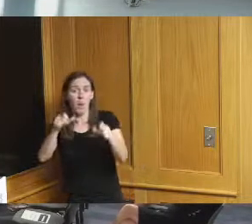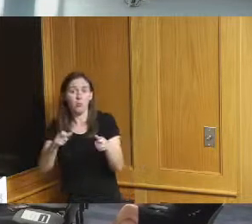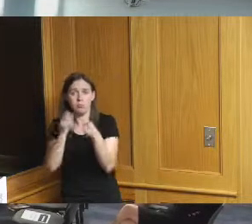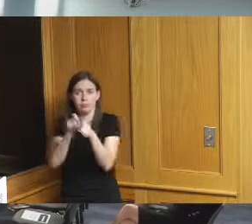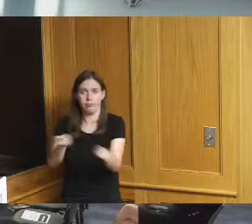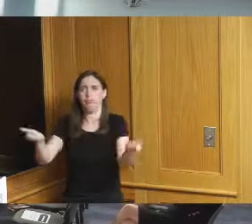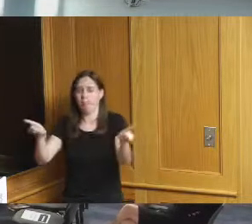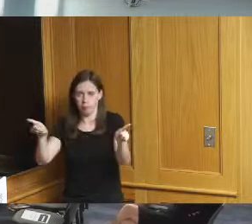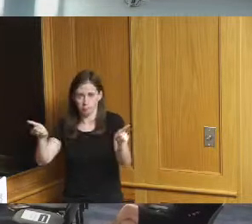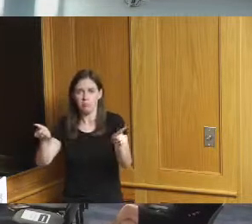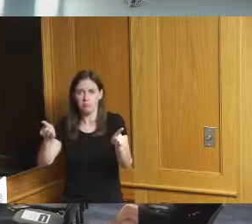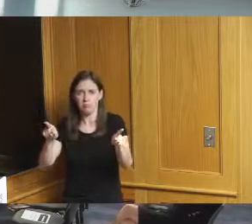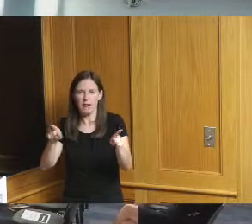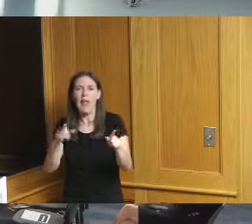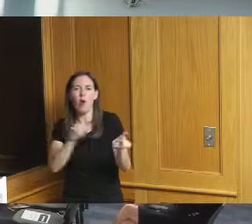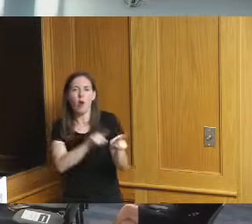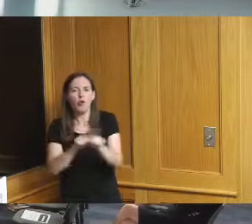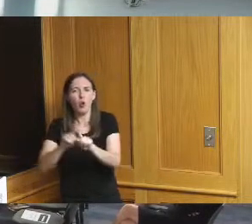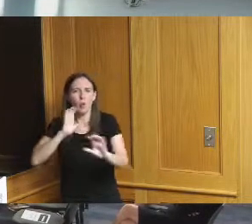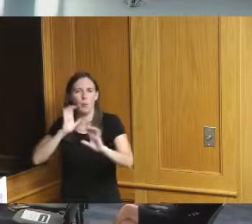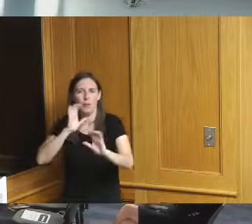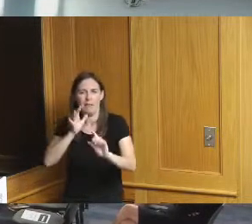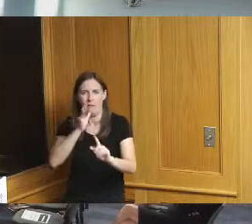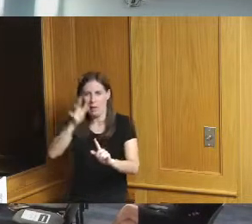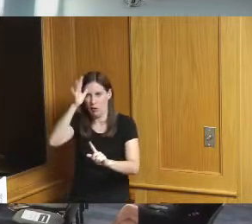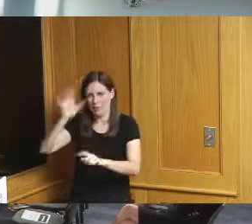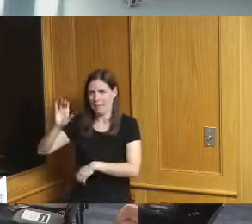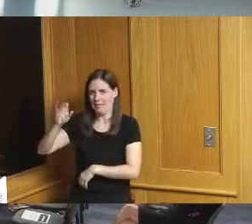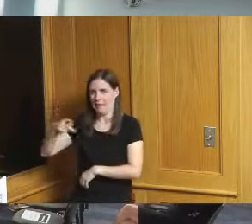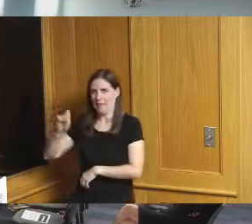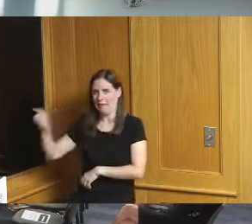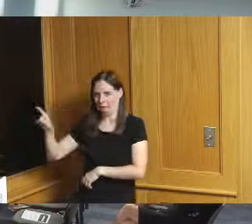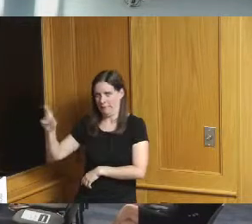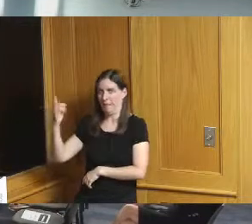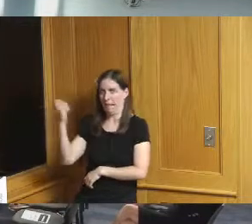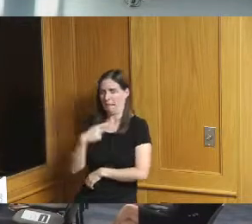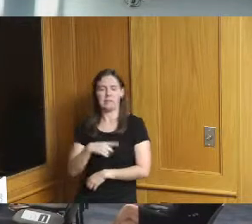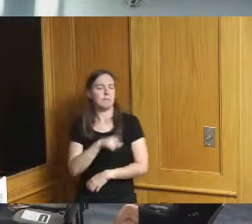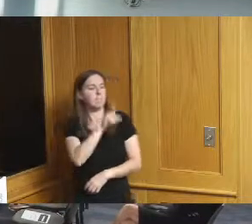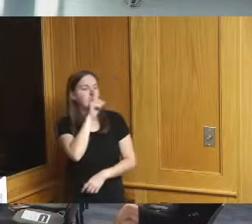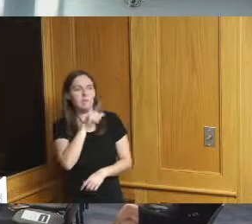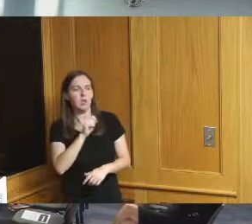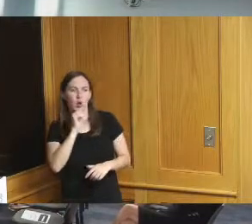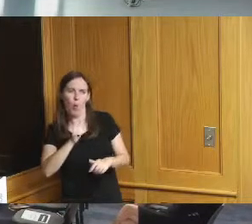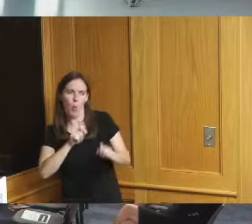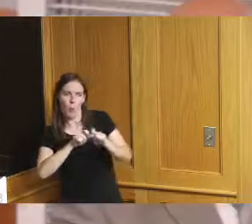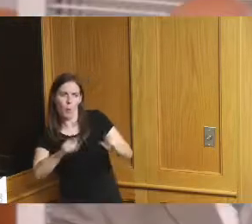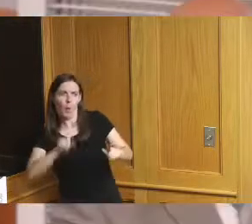to the parents we were asked by cps not to put it out until after they had an opportunity to talk